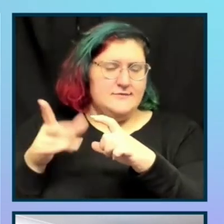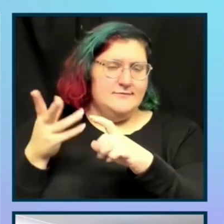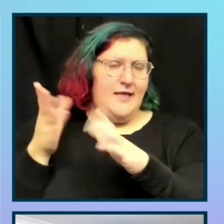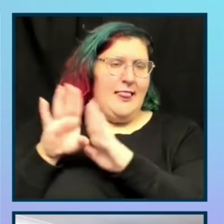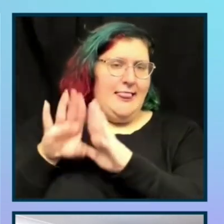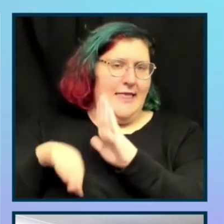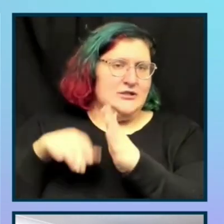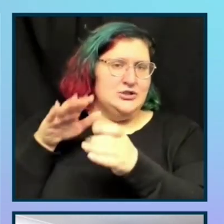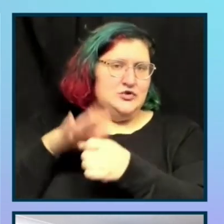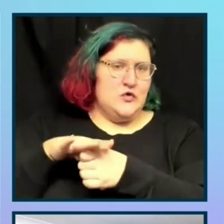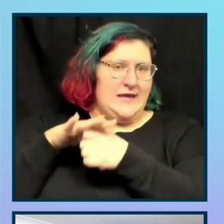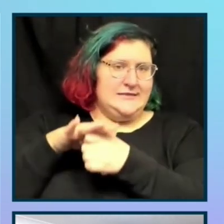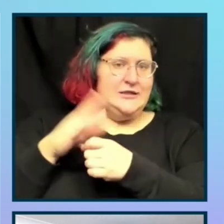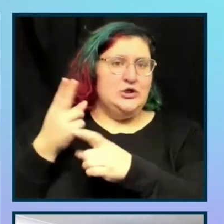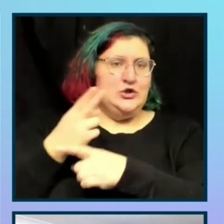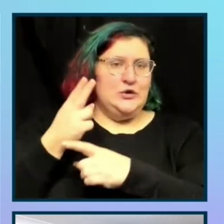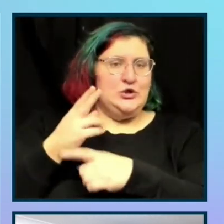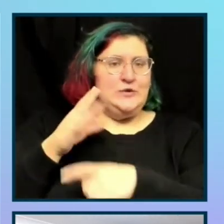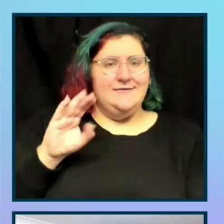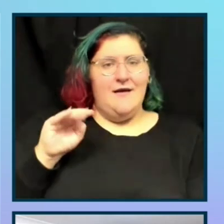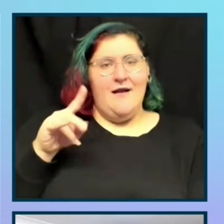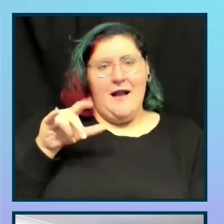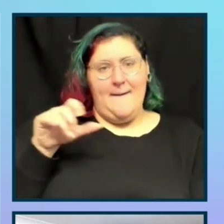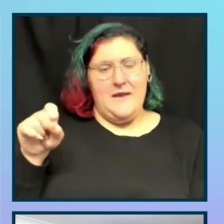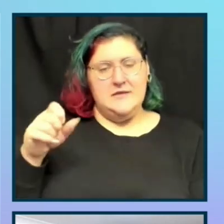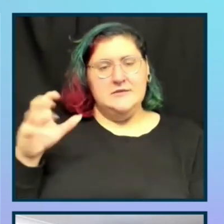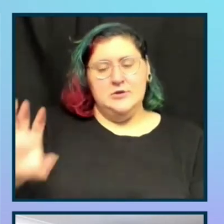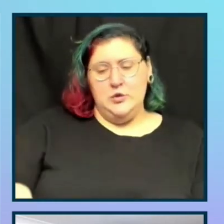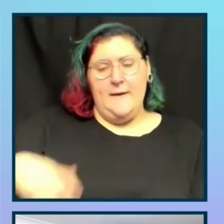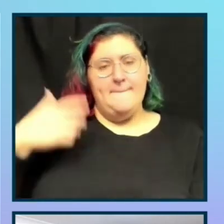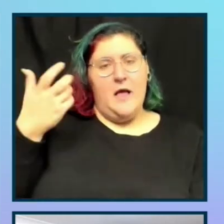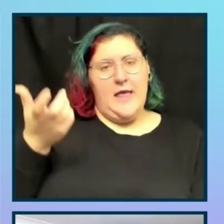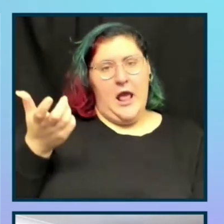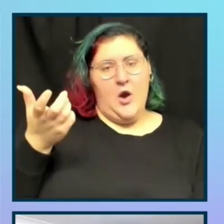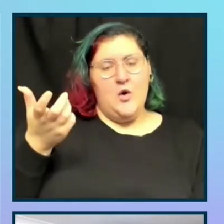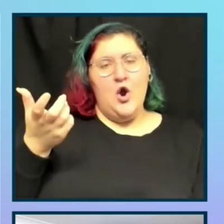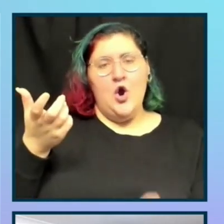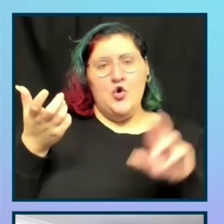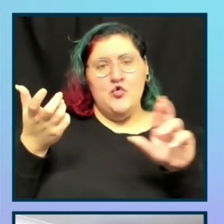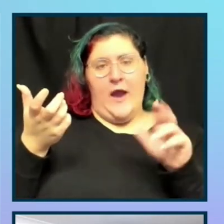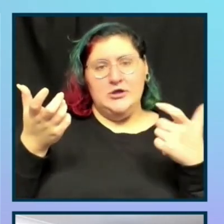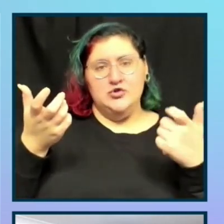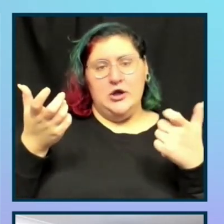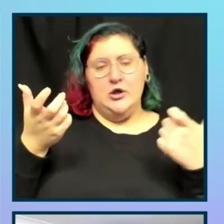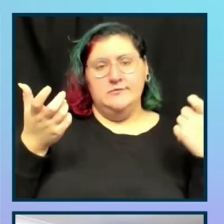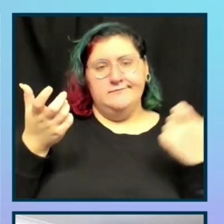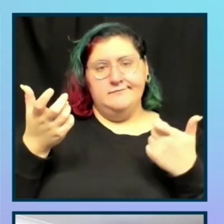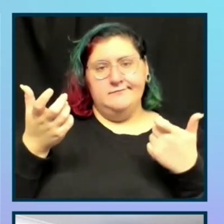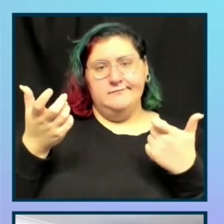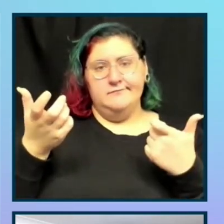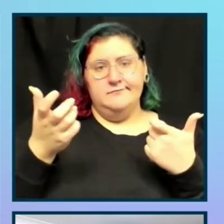you would use the compass, you would pull it out, you would hold right trigger. It would vibrate as you walk around because that's used for finding treasure,